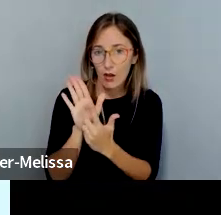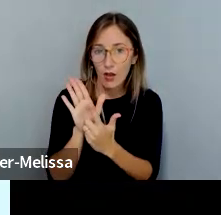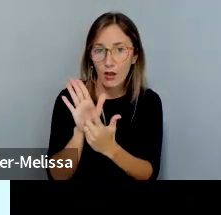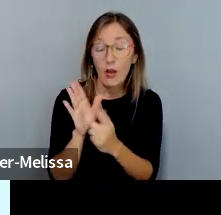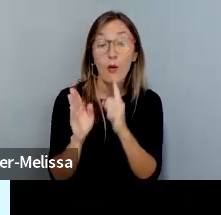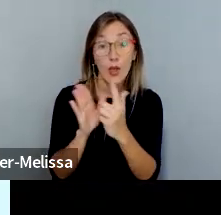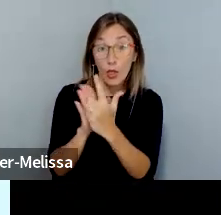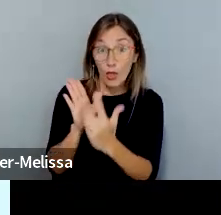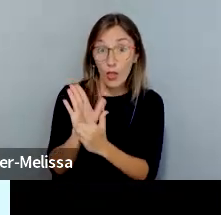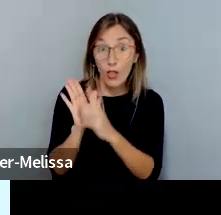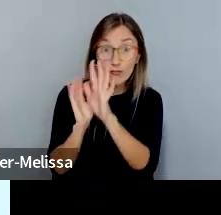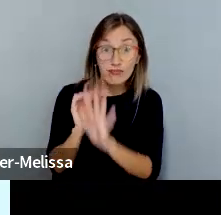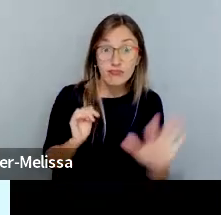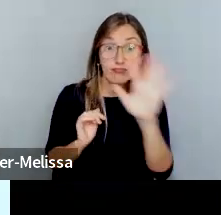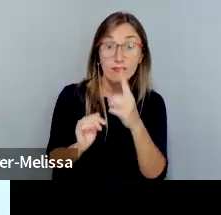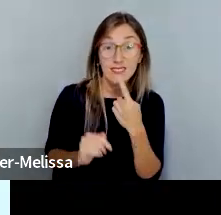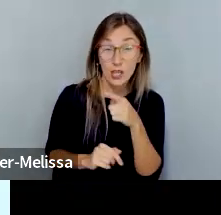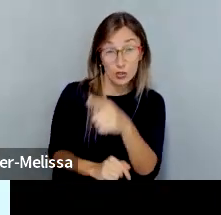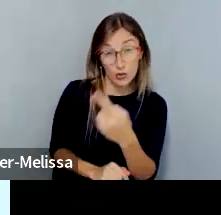telling me a story about the ugly laws. There were laws everywhere all